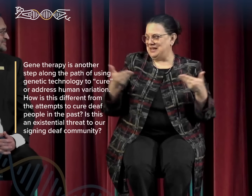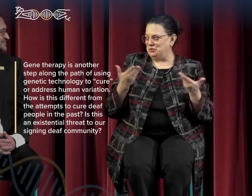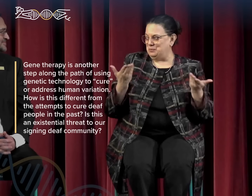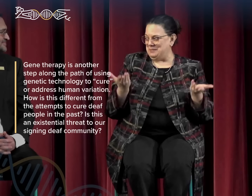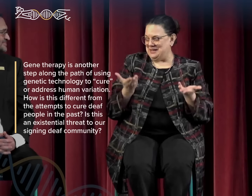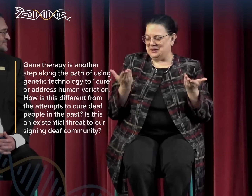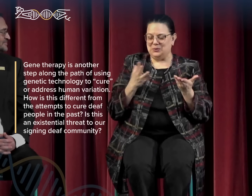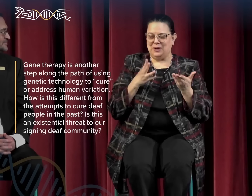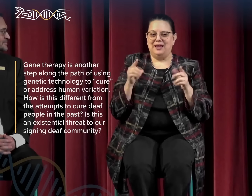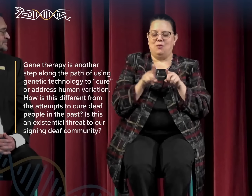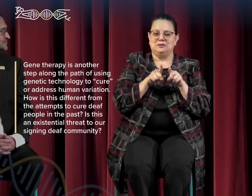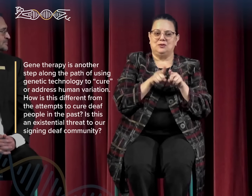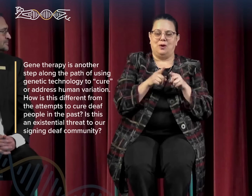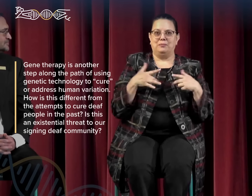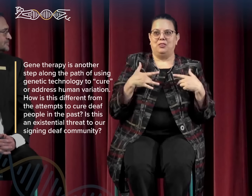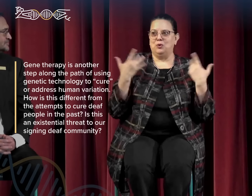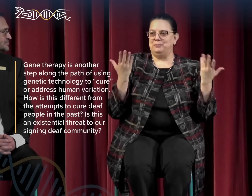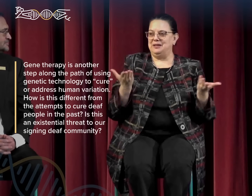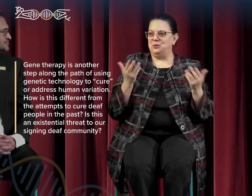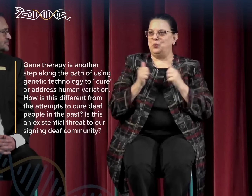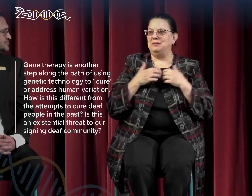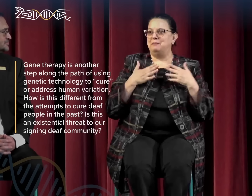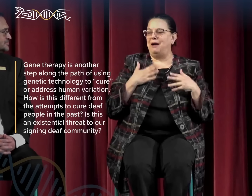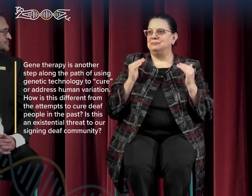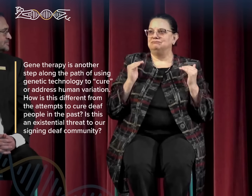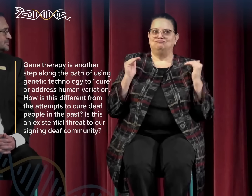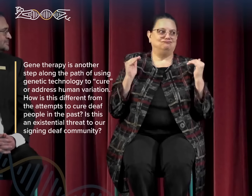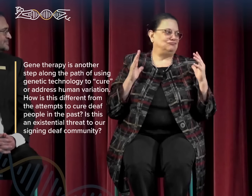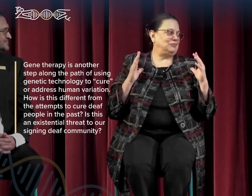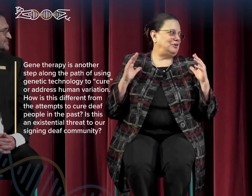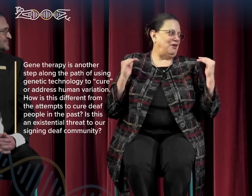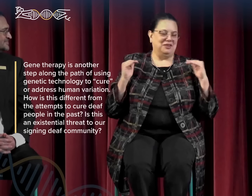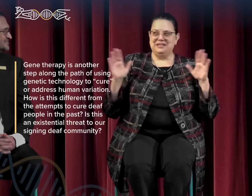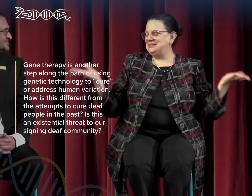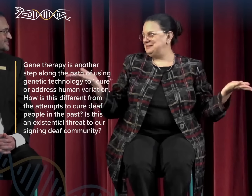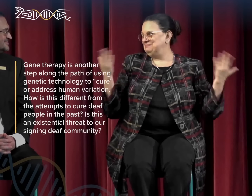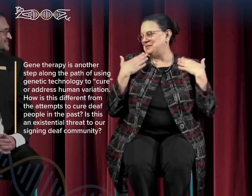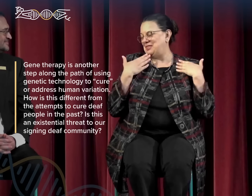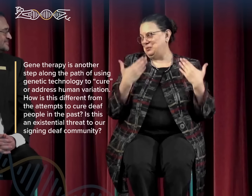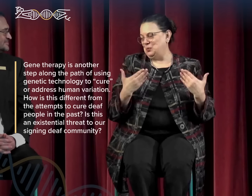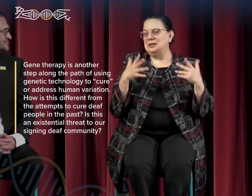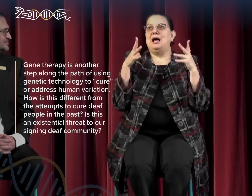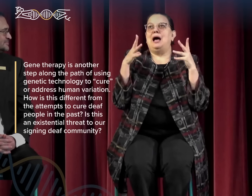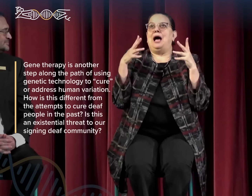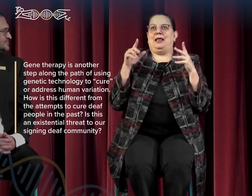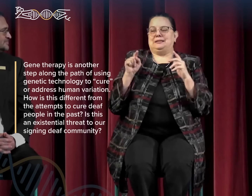Thank you for the invitation opportunity to be here with my esteemed colleagues I greatly appreciate it.